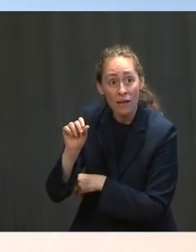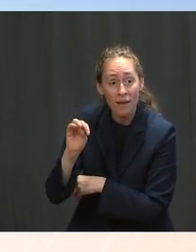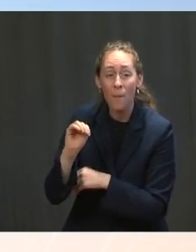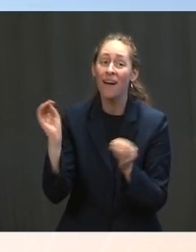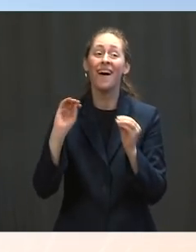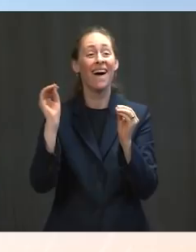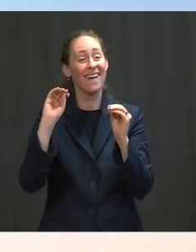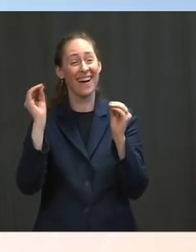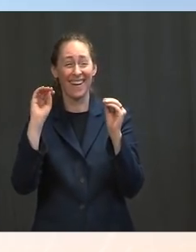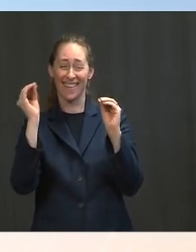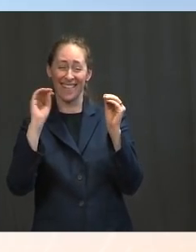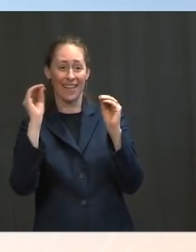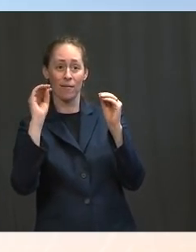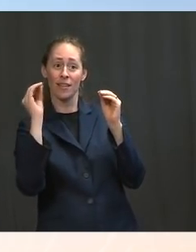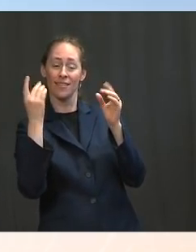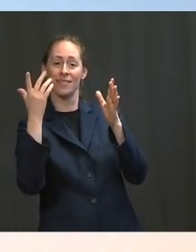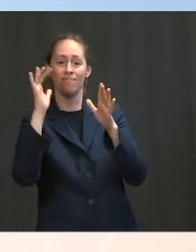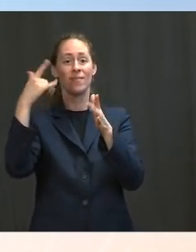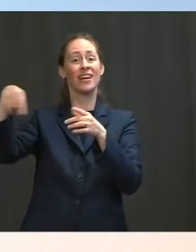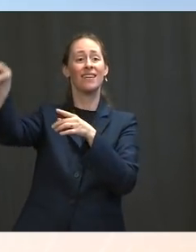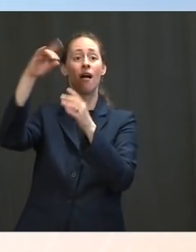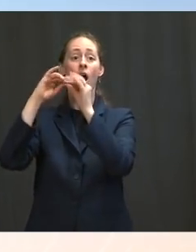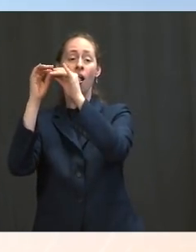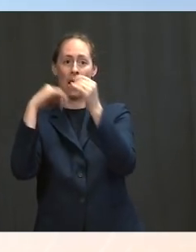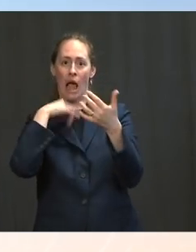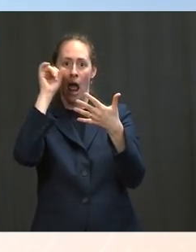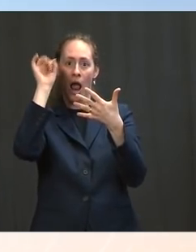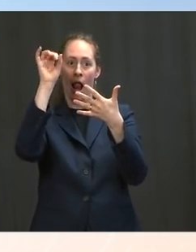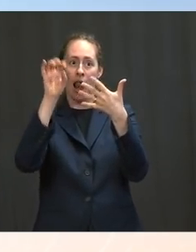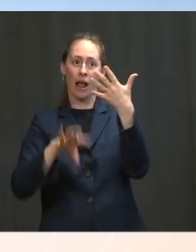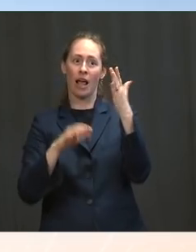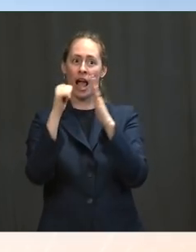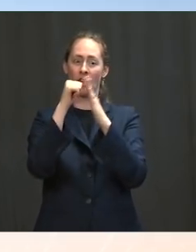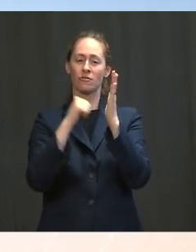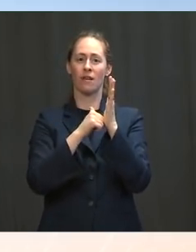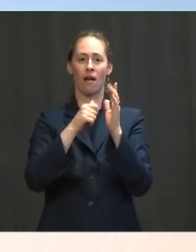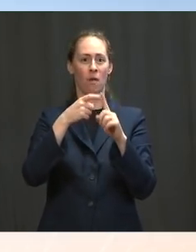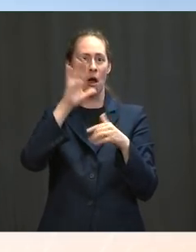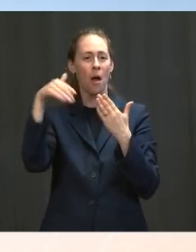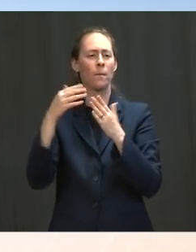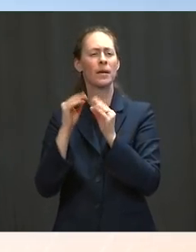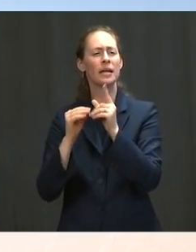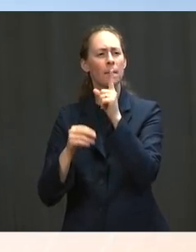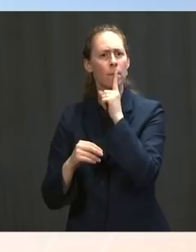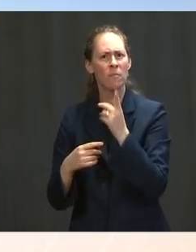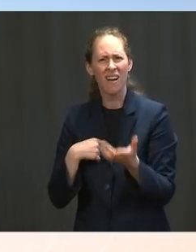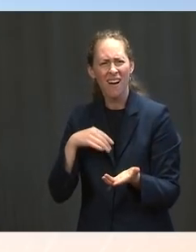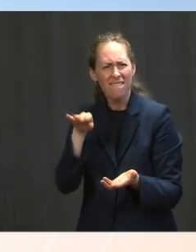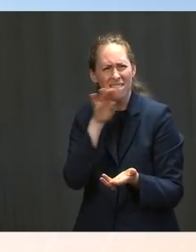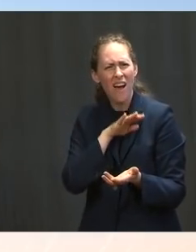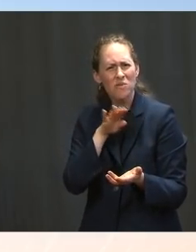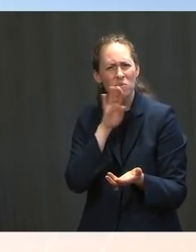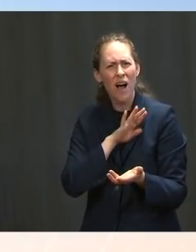And we're not going to read out the agenda from all of the meetings. The Press: Is President Biden frustrated that the pace seems to be slow in those negotiations